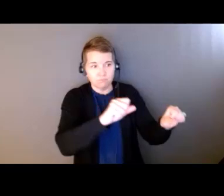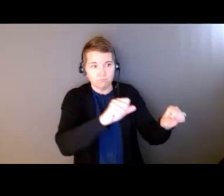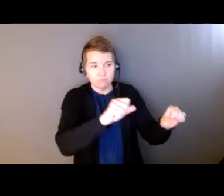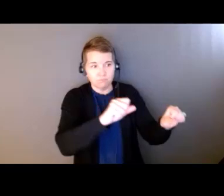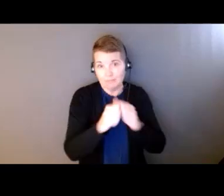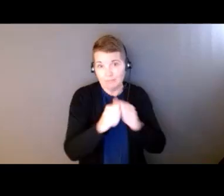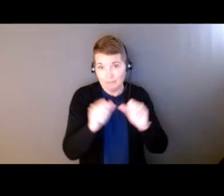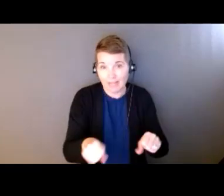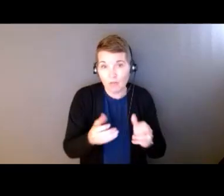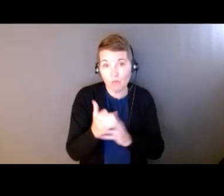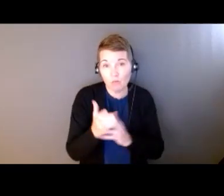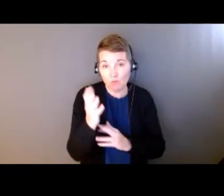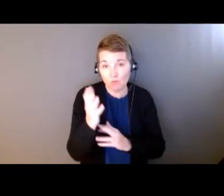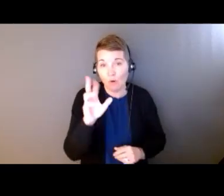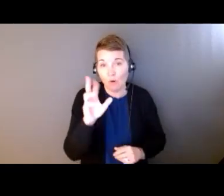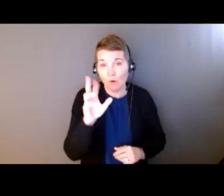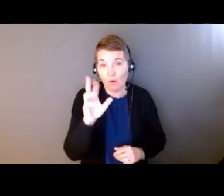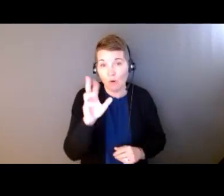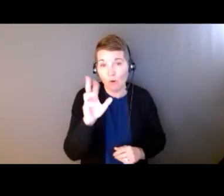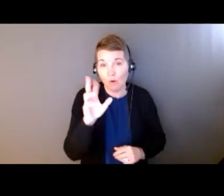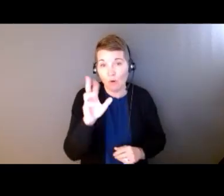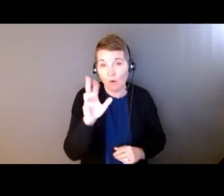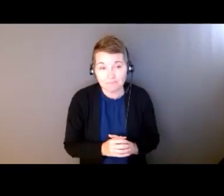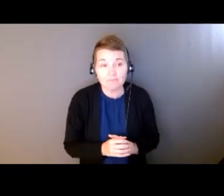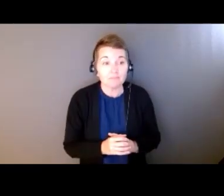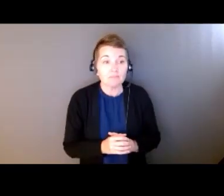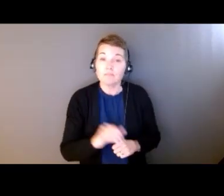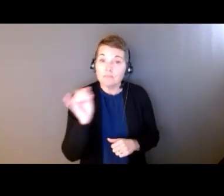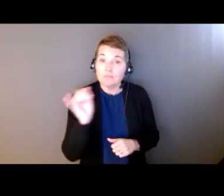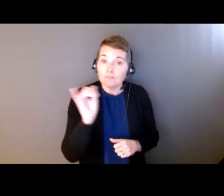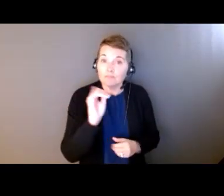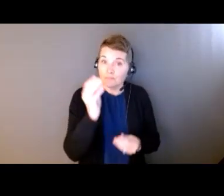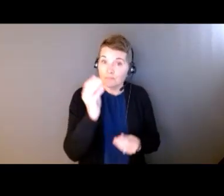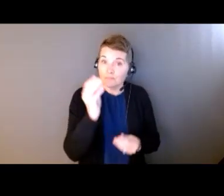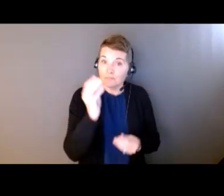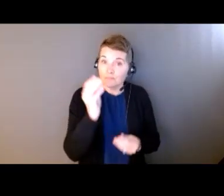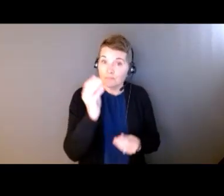On that theme of sharing, we invite you to also reflect on the land you live and work